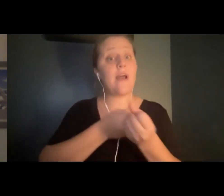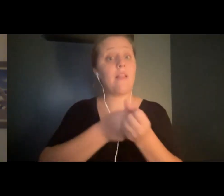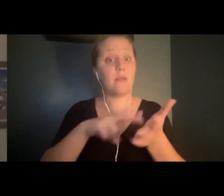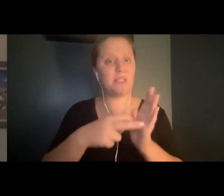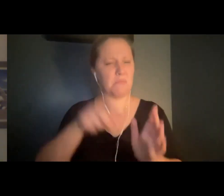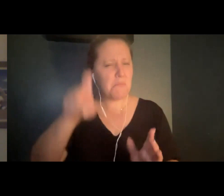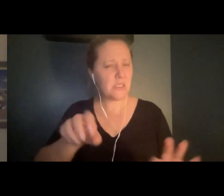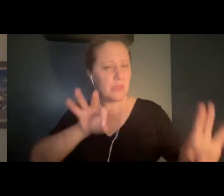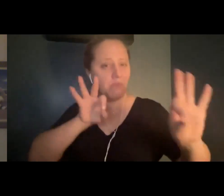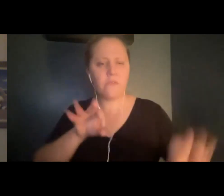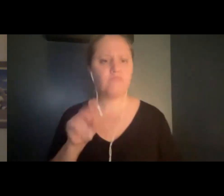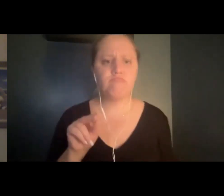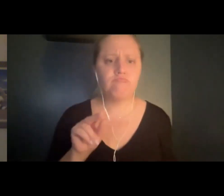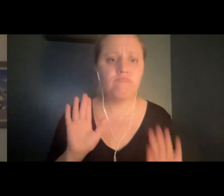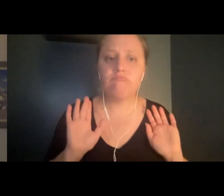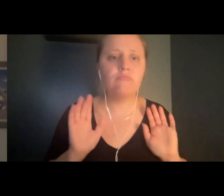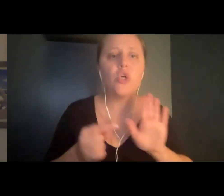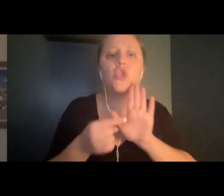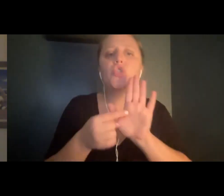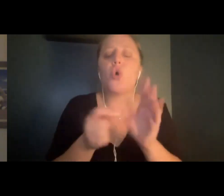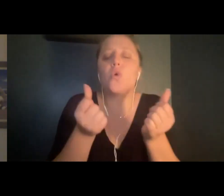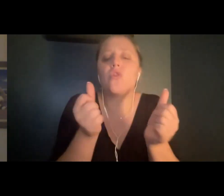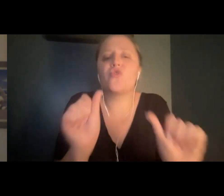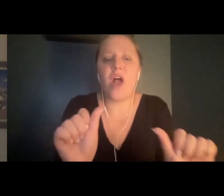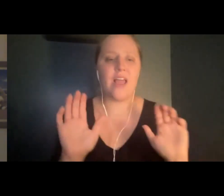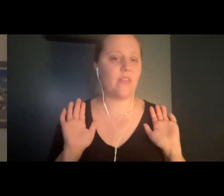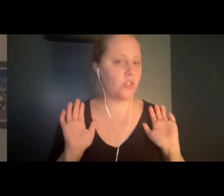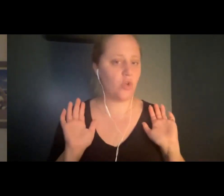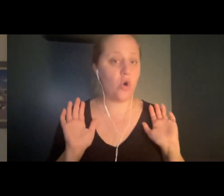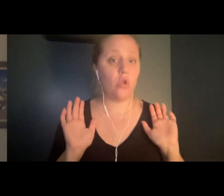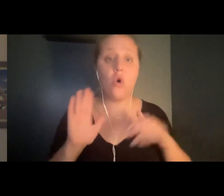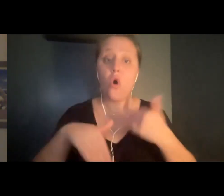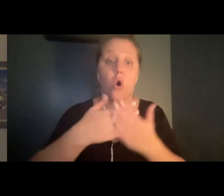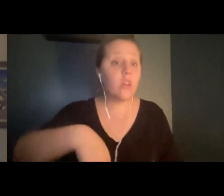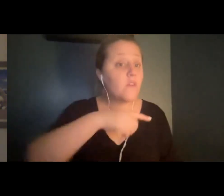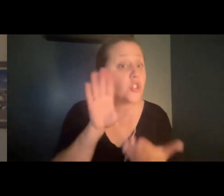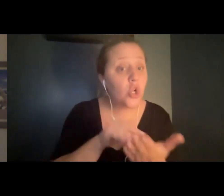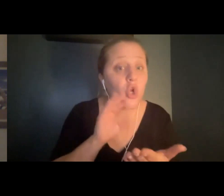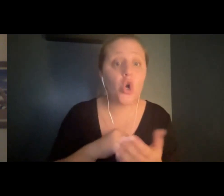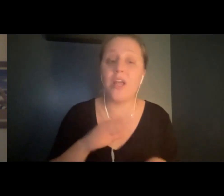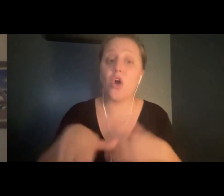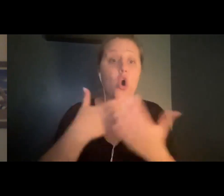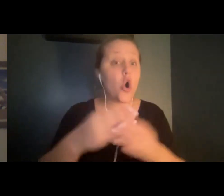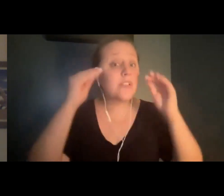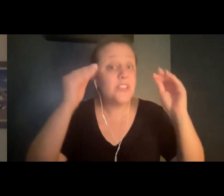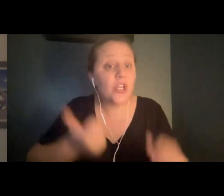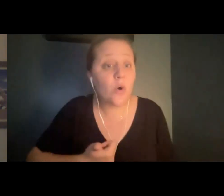to show that you're trying. It's a process we're all learning, we're all educating ourselves and it's always a journey and as long as we're continuing